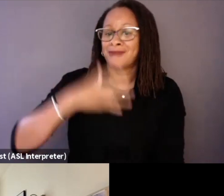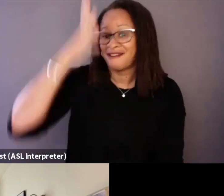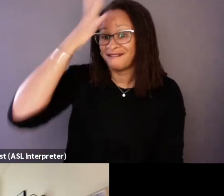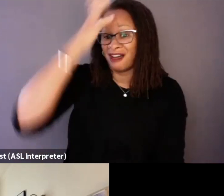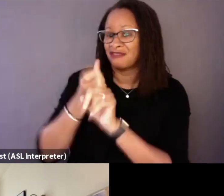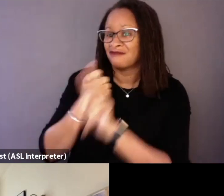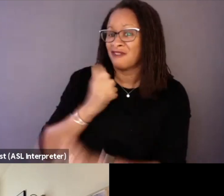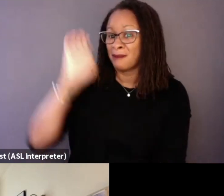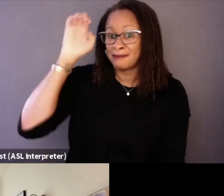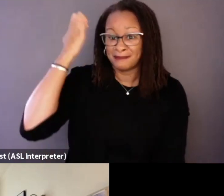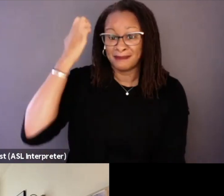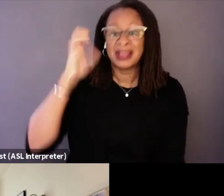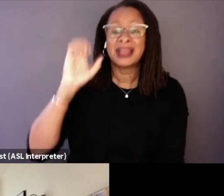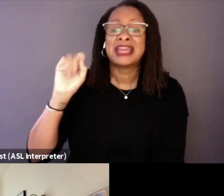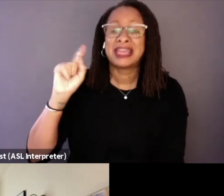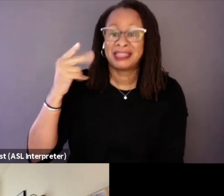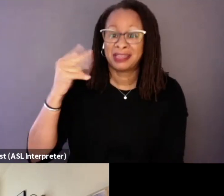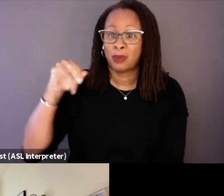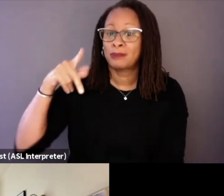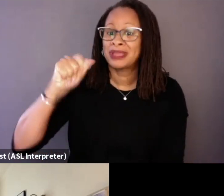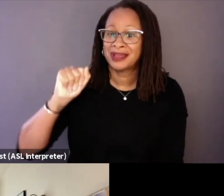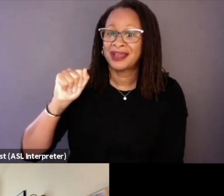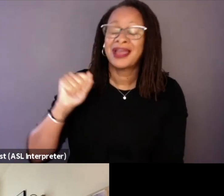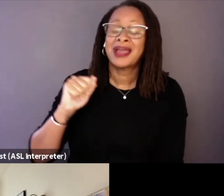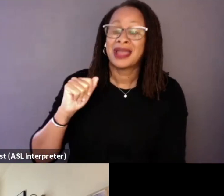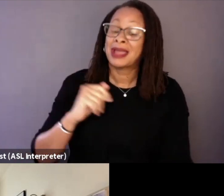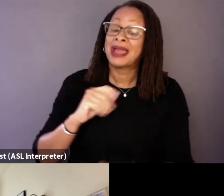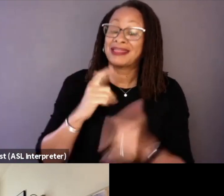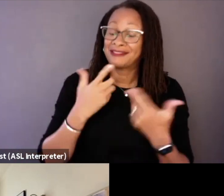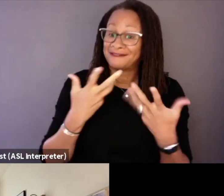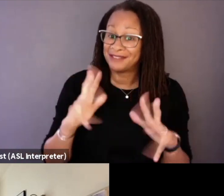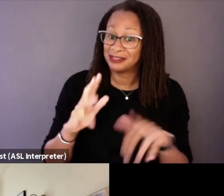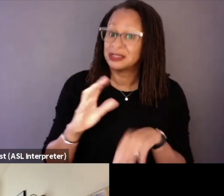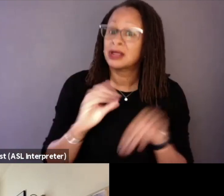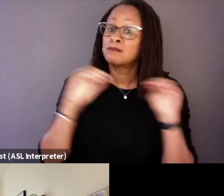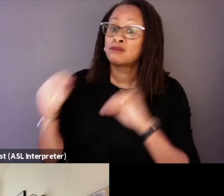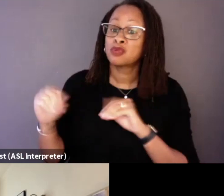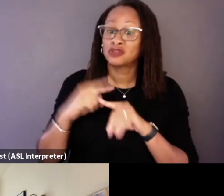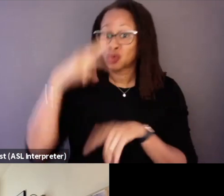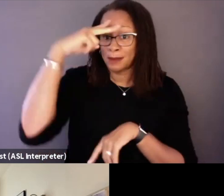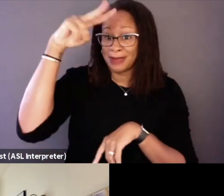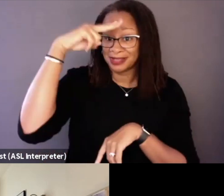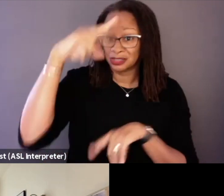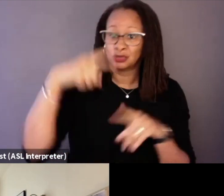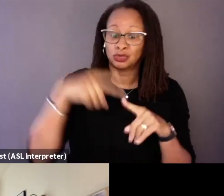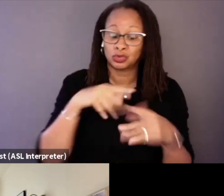and he came to study medicine in Mexico. And then when he went back, I was very, I mean...